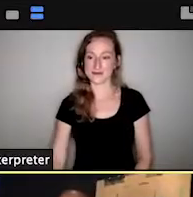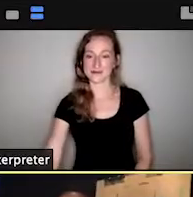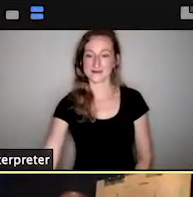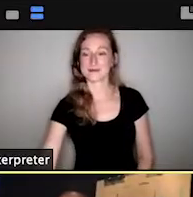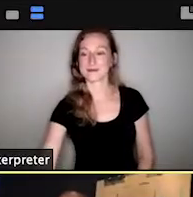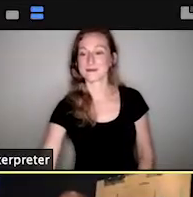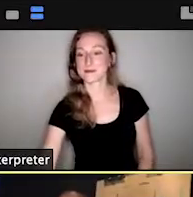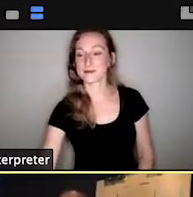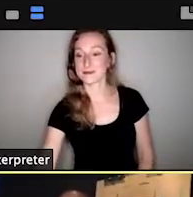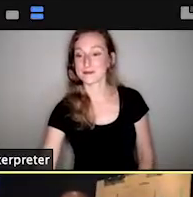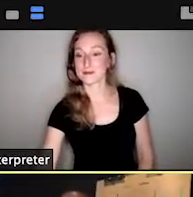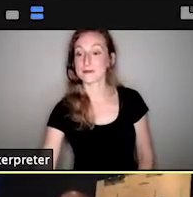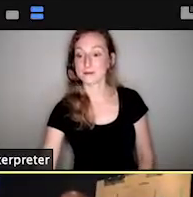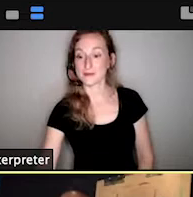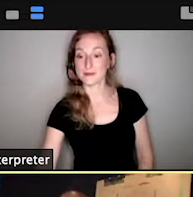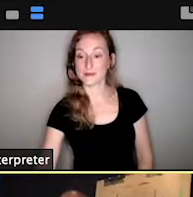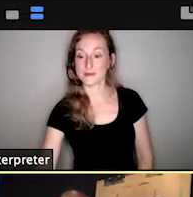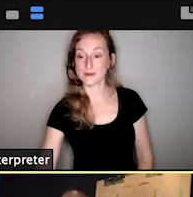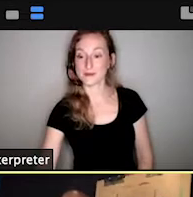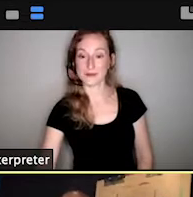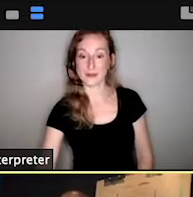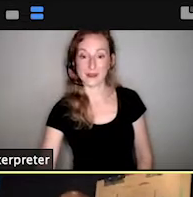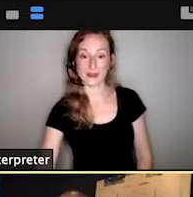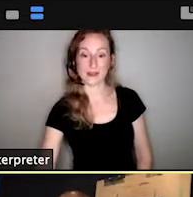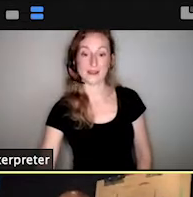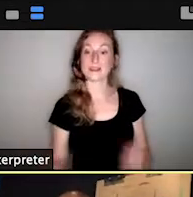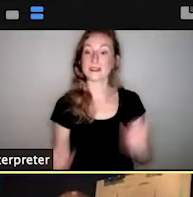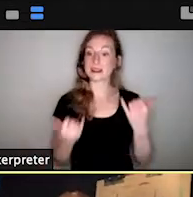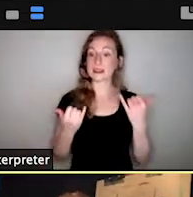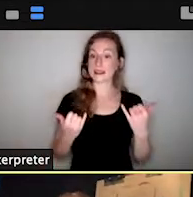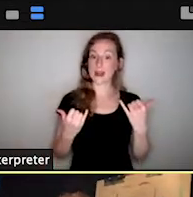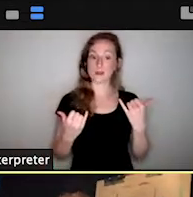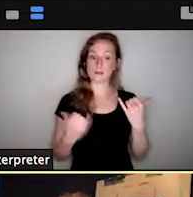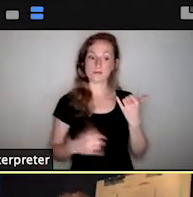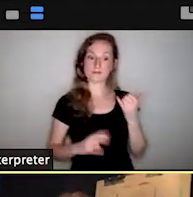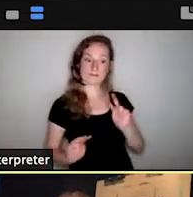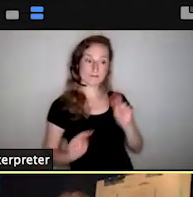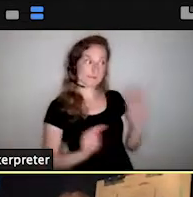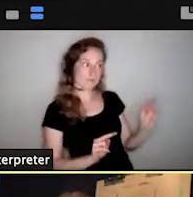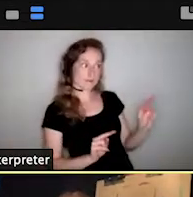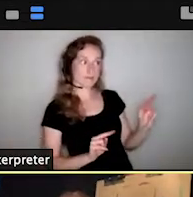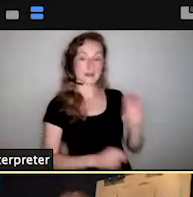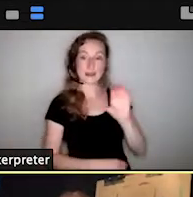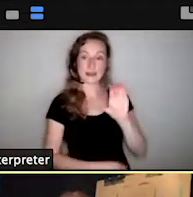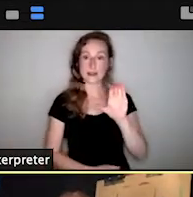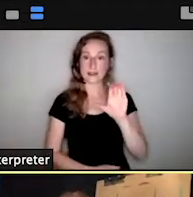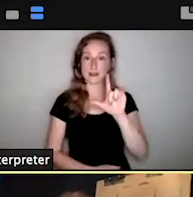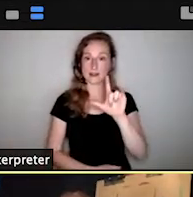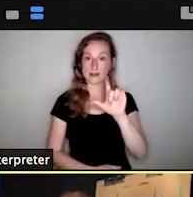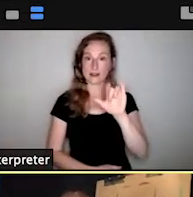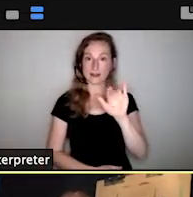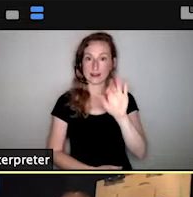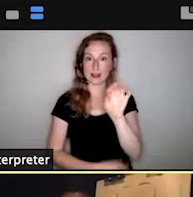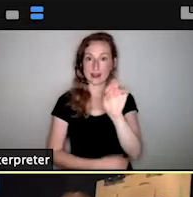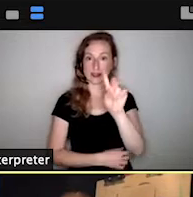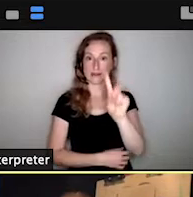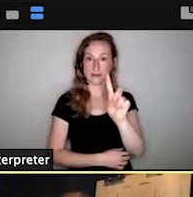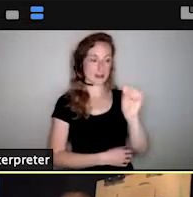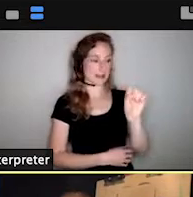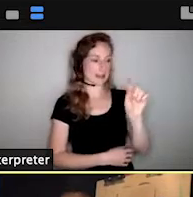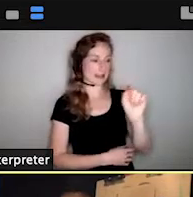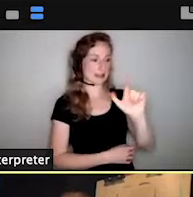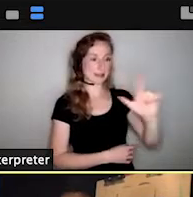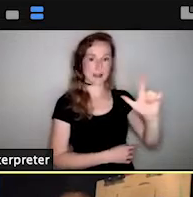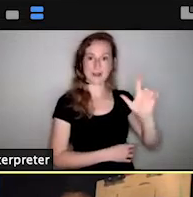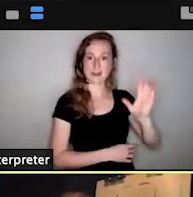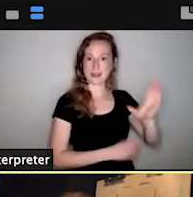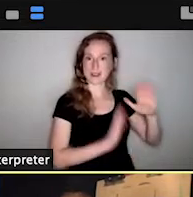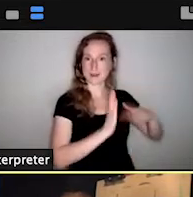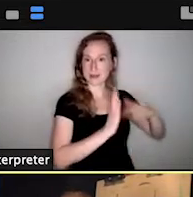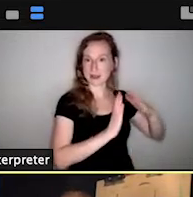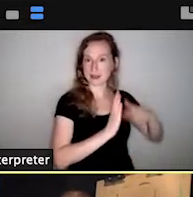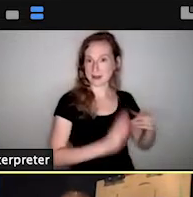Now take a look at this Clyfford Still painting.